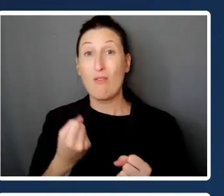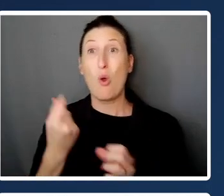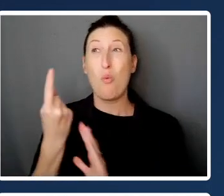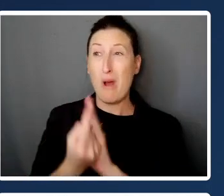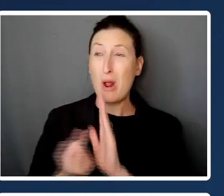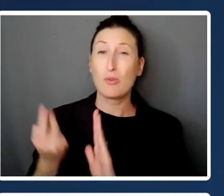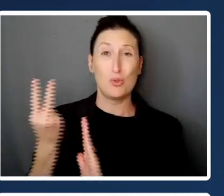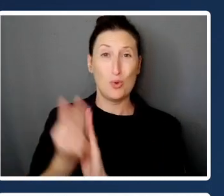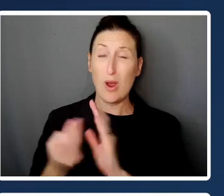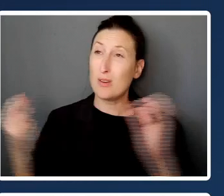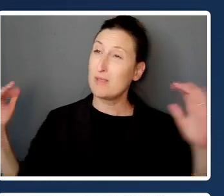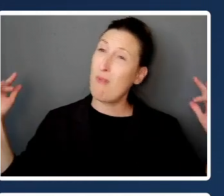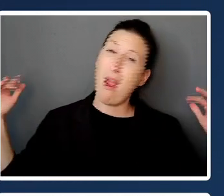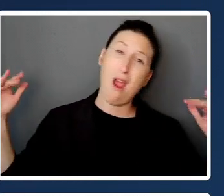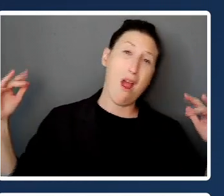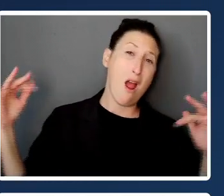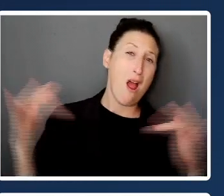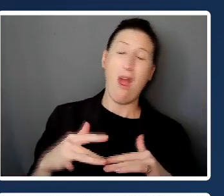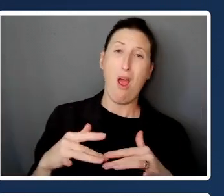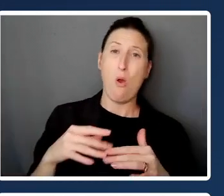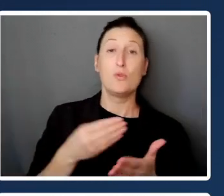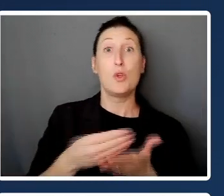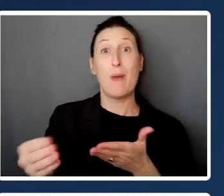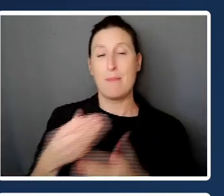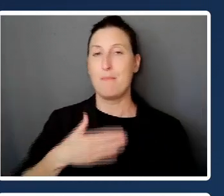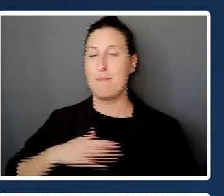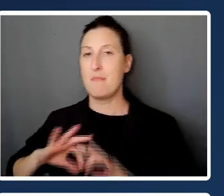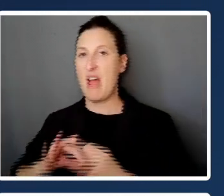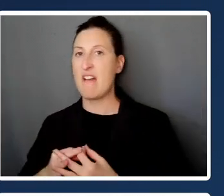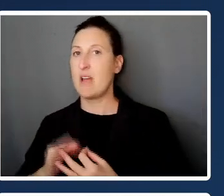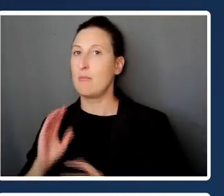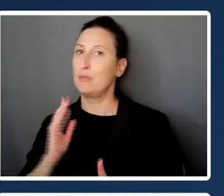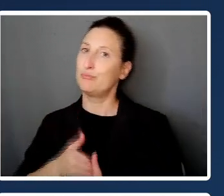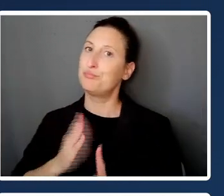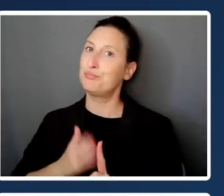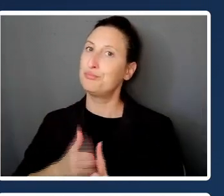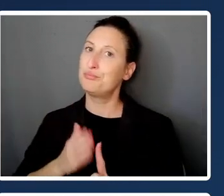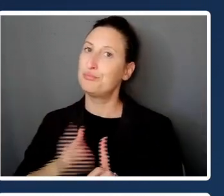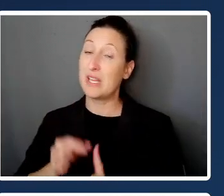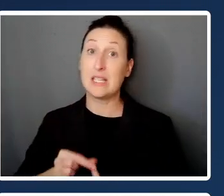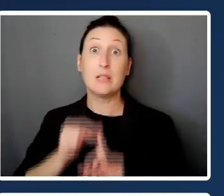products -- my family included. So, it's a pretty special little store. And the students there,